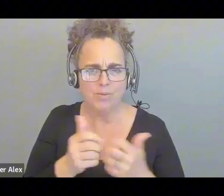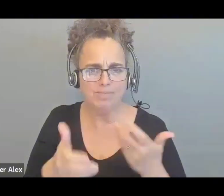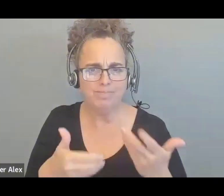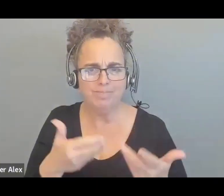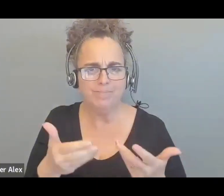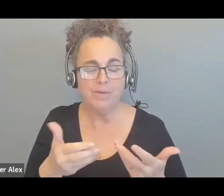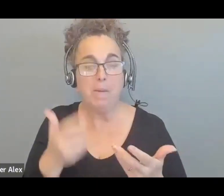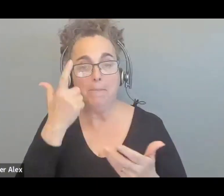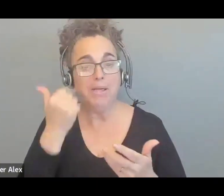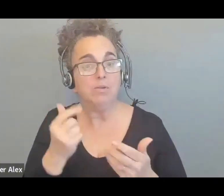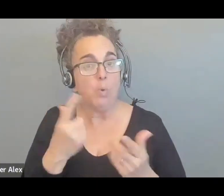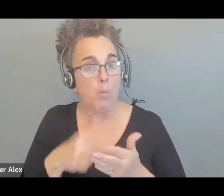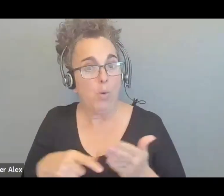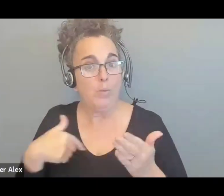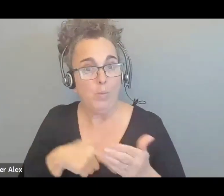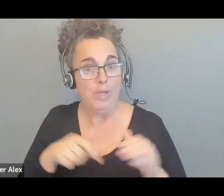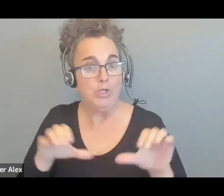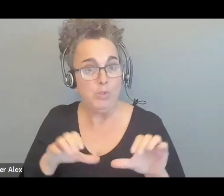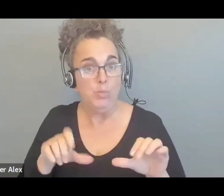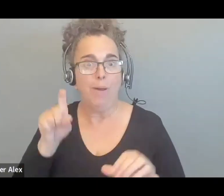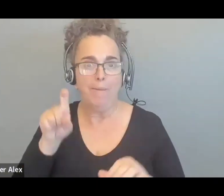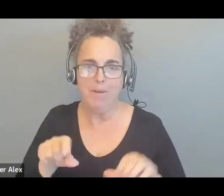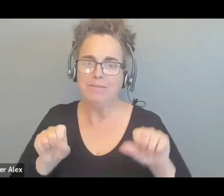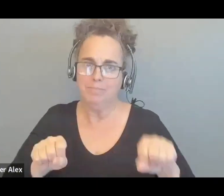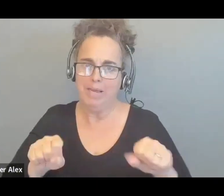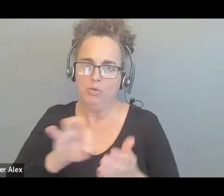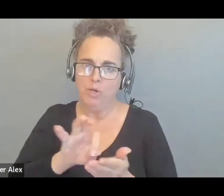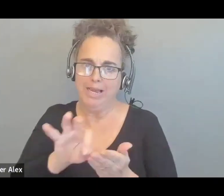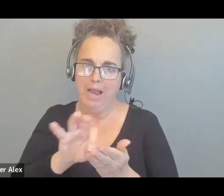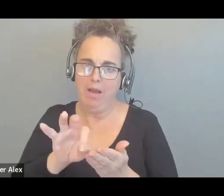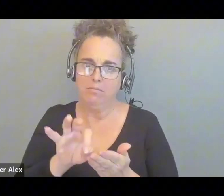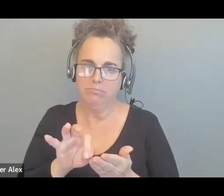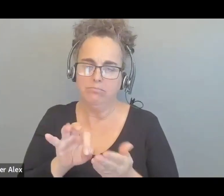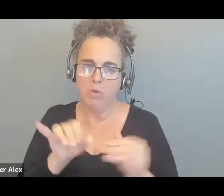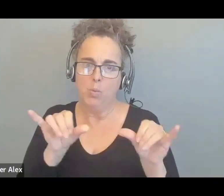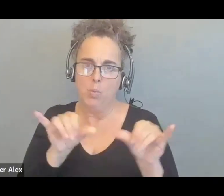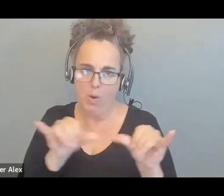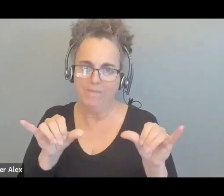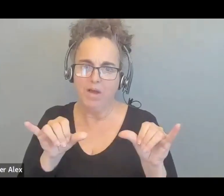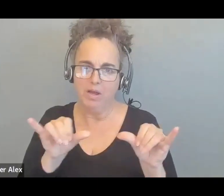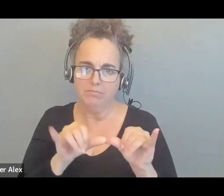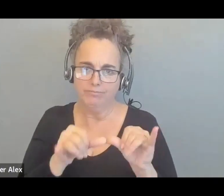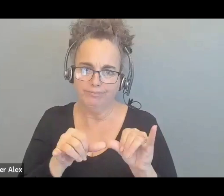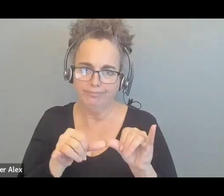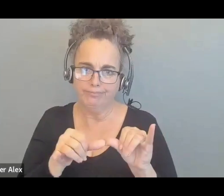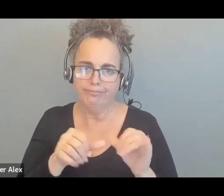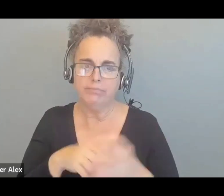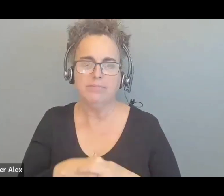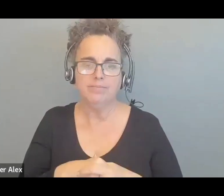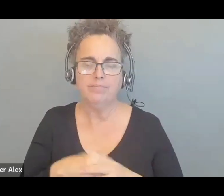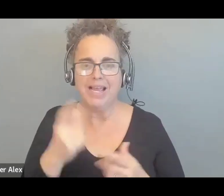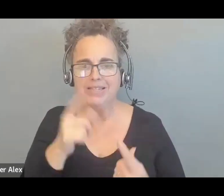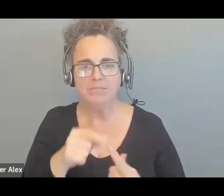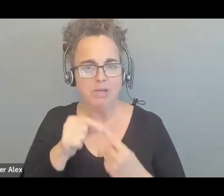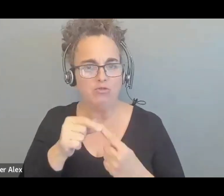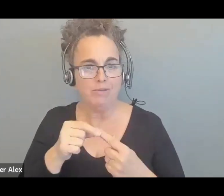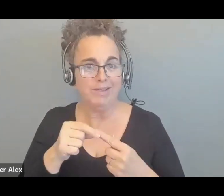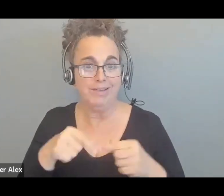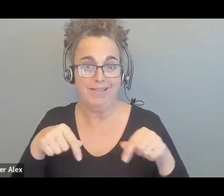because what we do needs to be quantified, right? And every, especially in this enterprise software area,